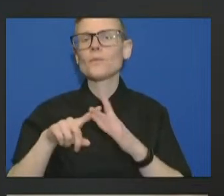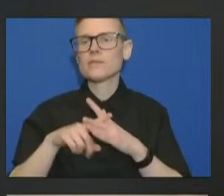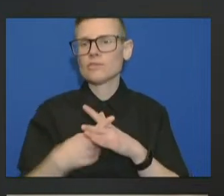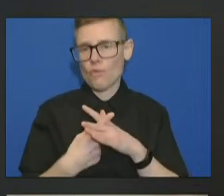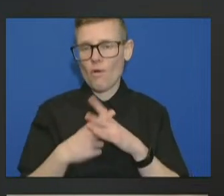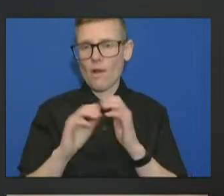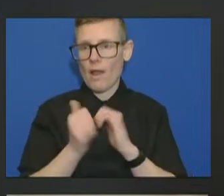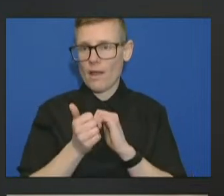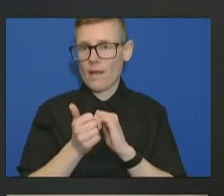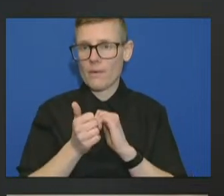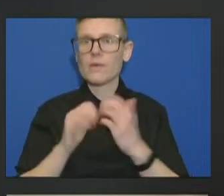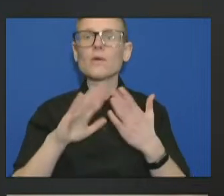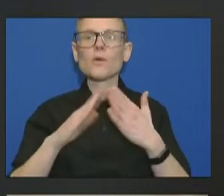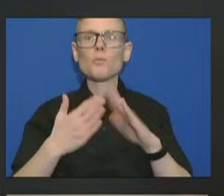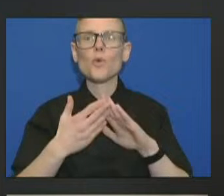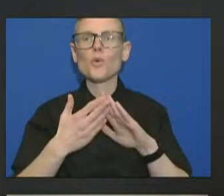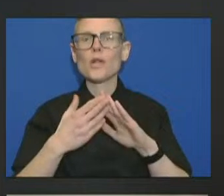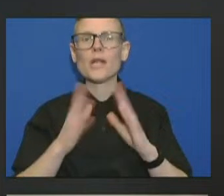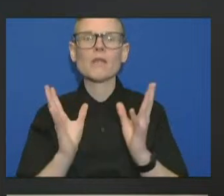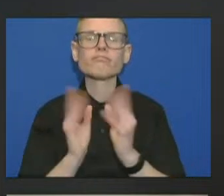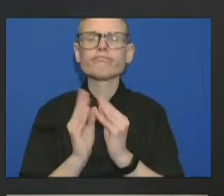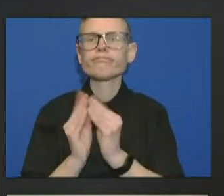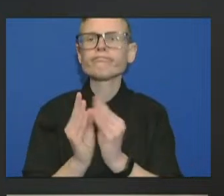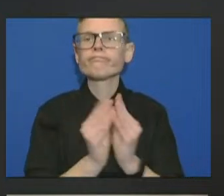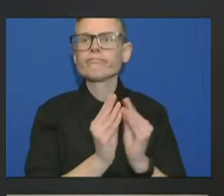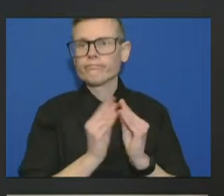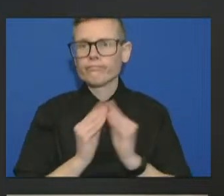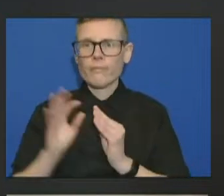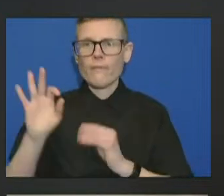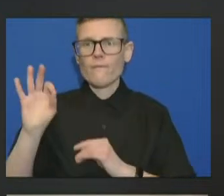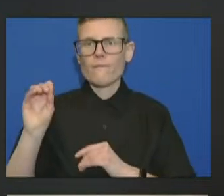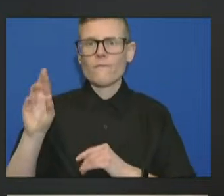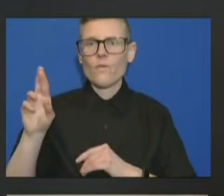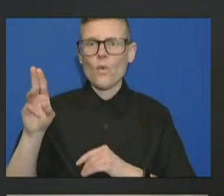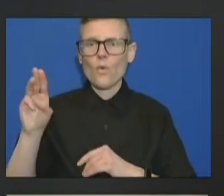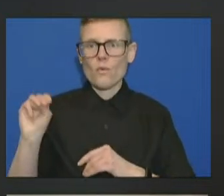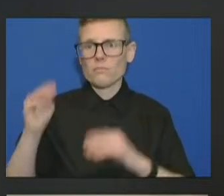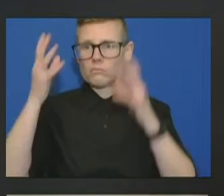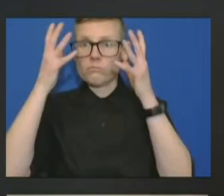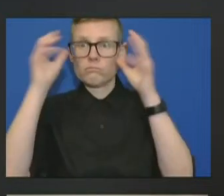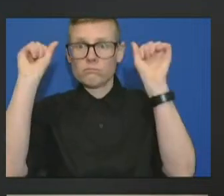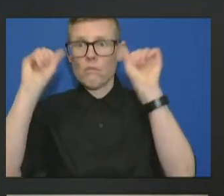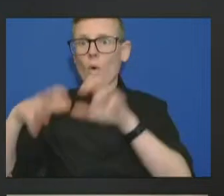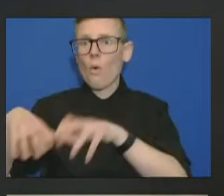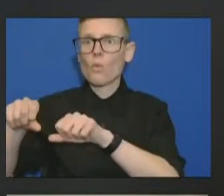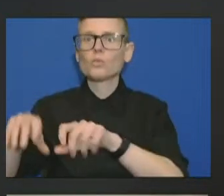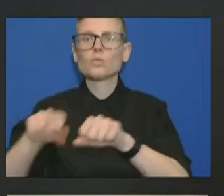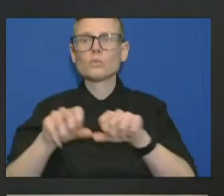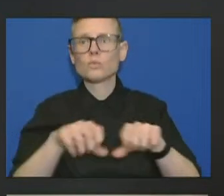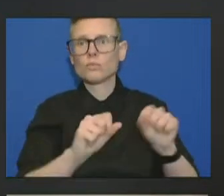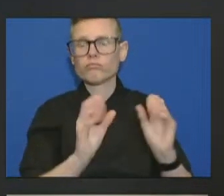for FY 26, like any other year, we start with our community